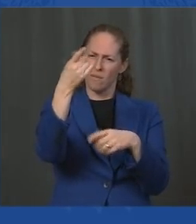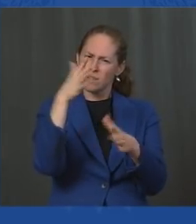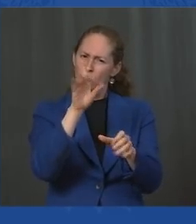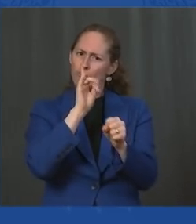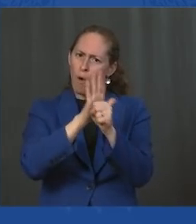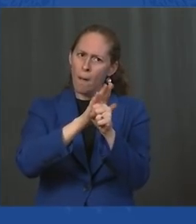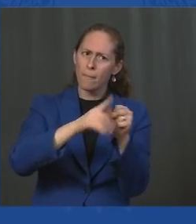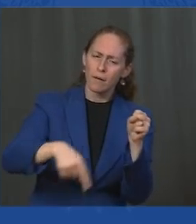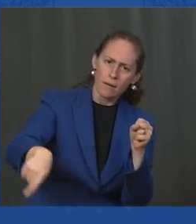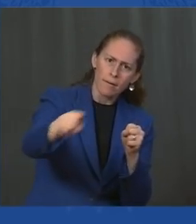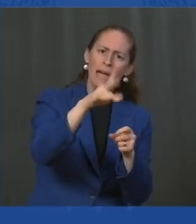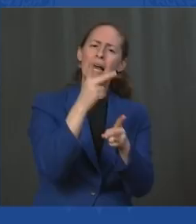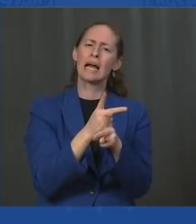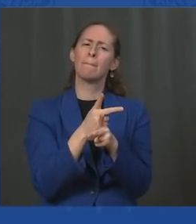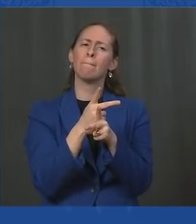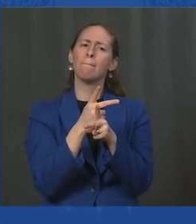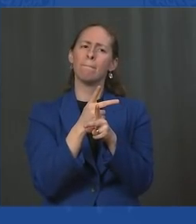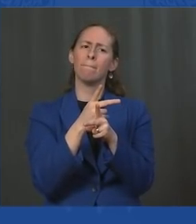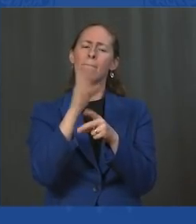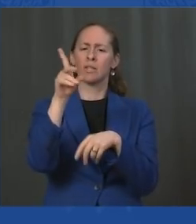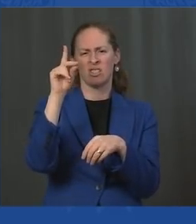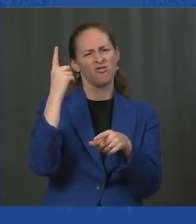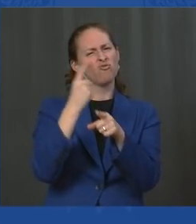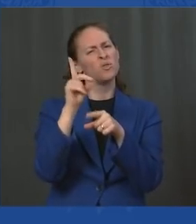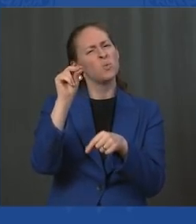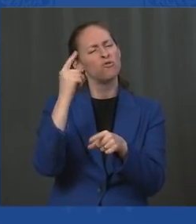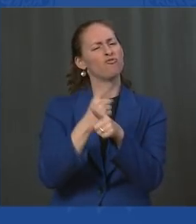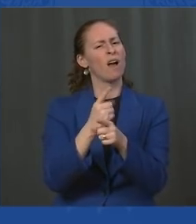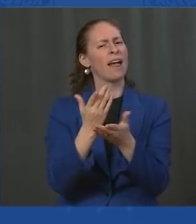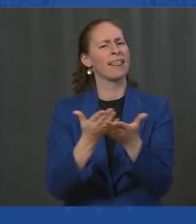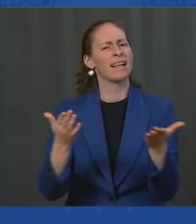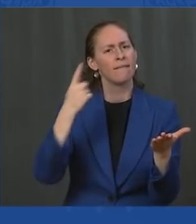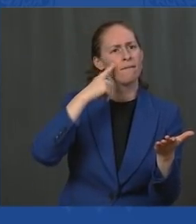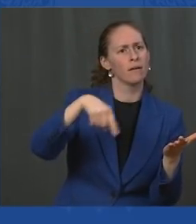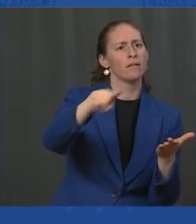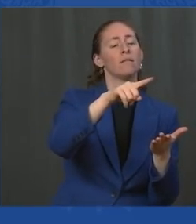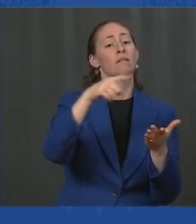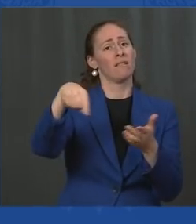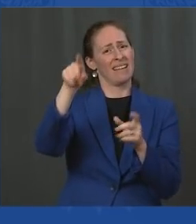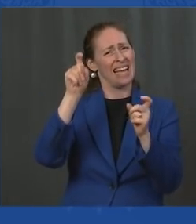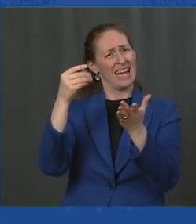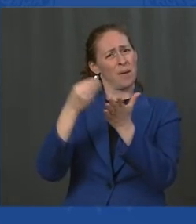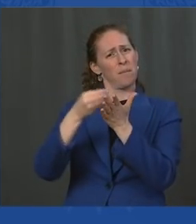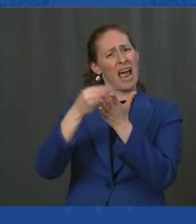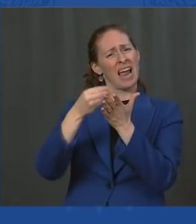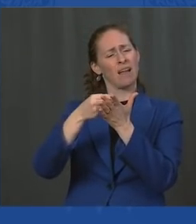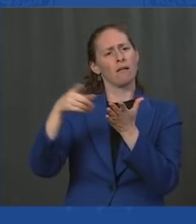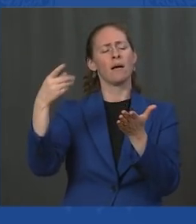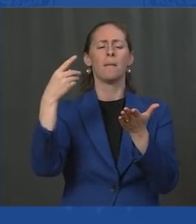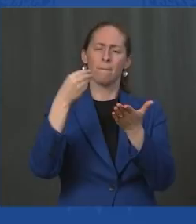Do the right thing and pay your policy holders what you owe them to cover the cost of temporary